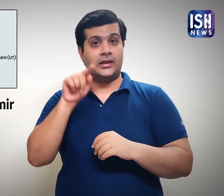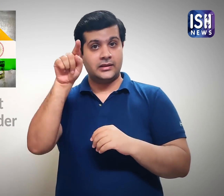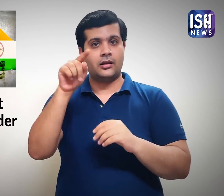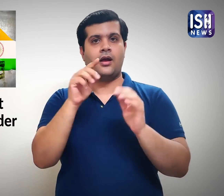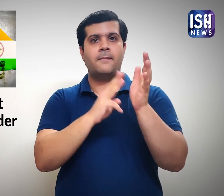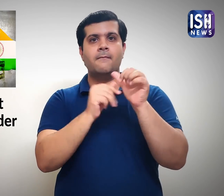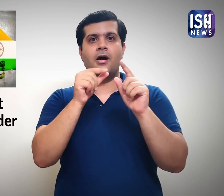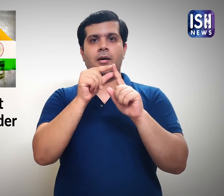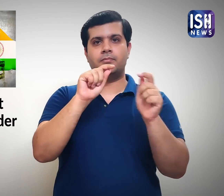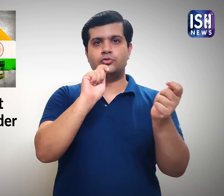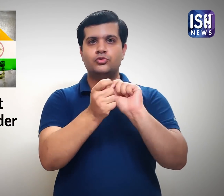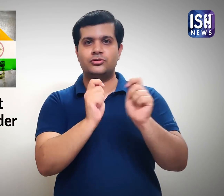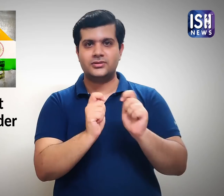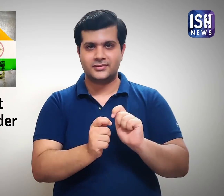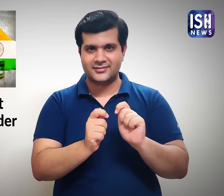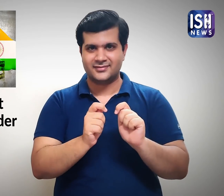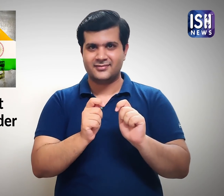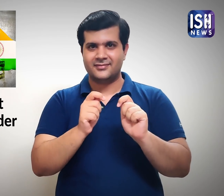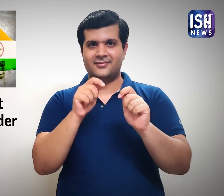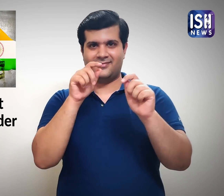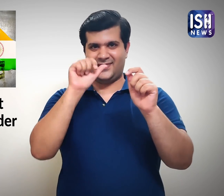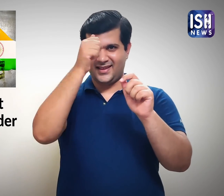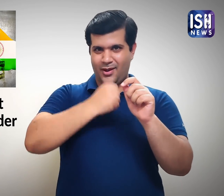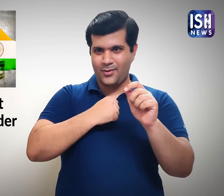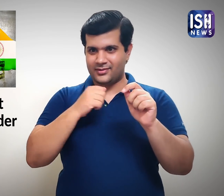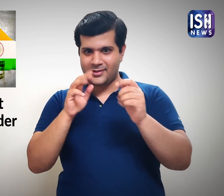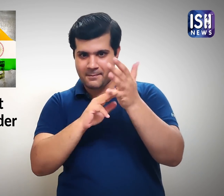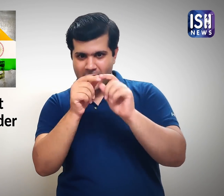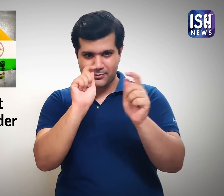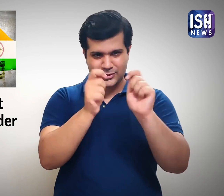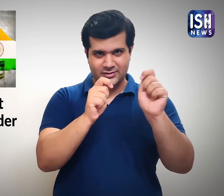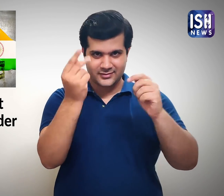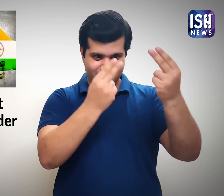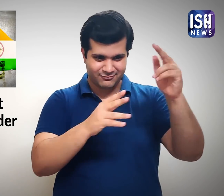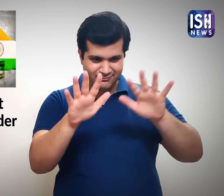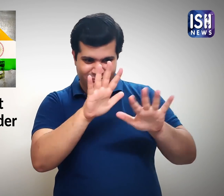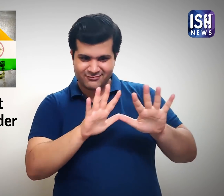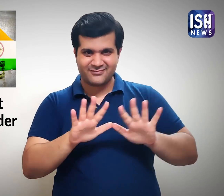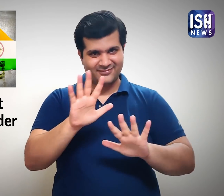India made changes to the map.